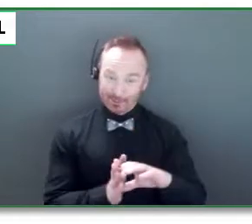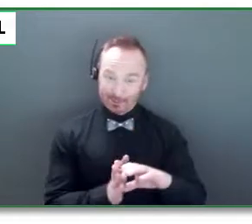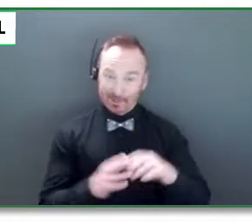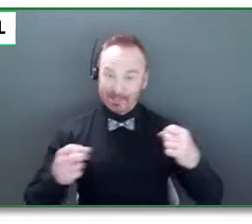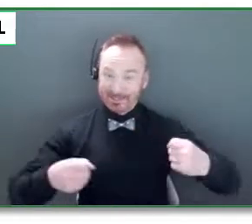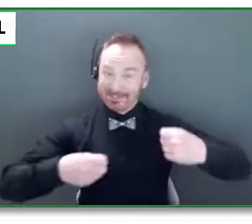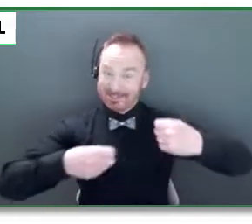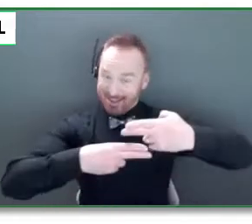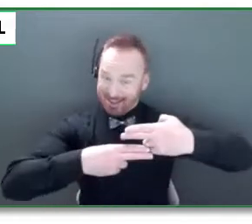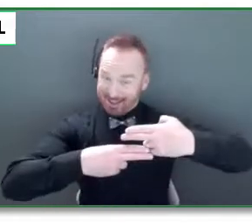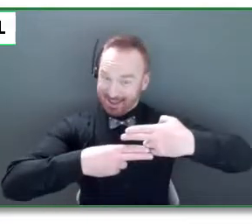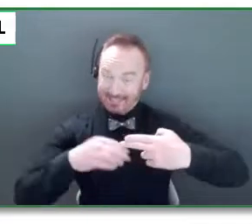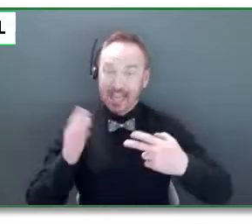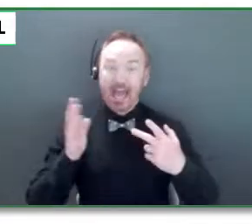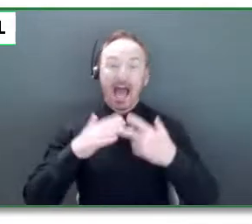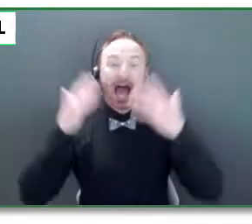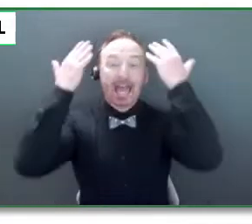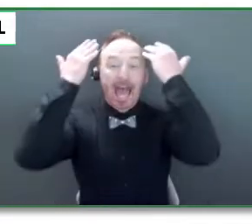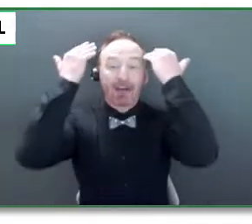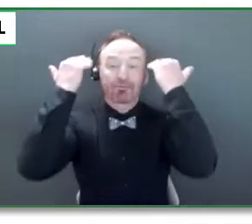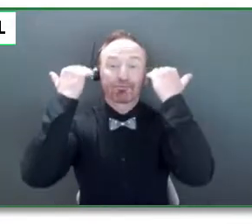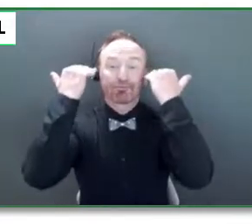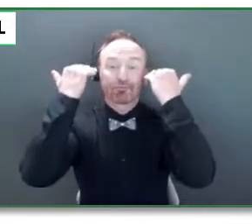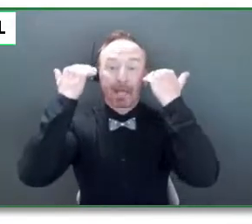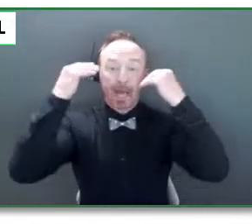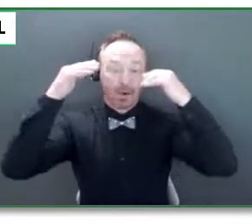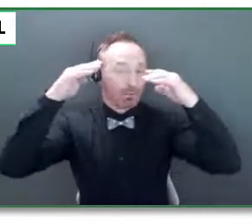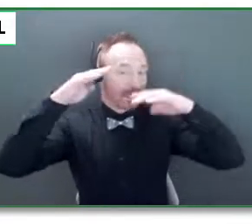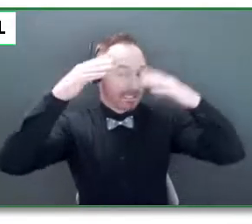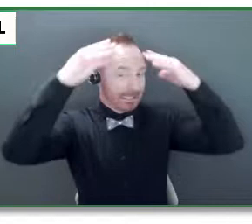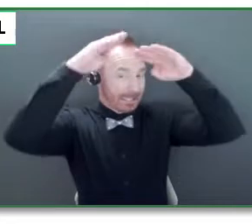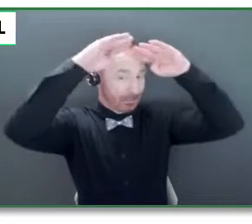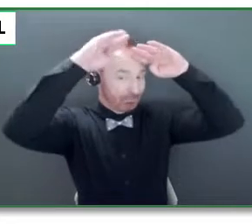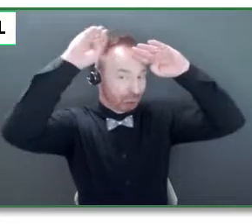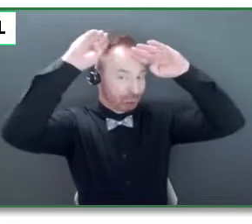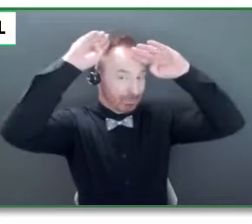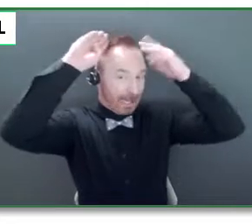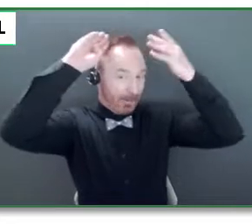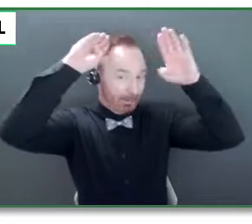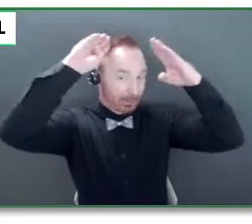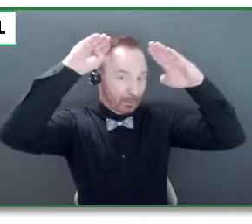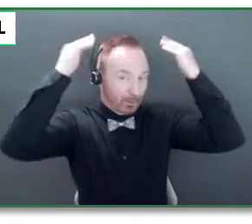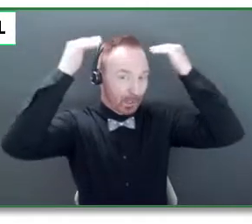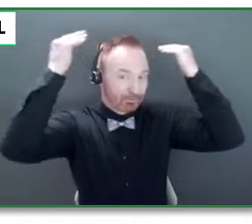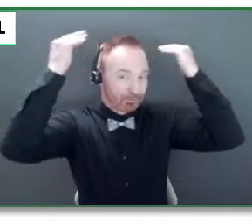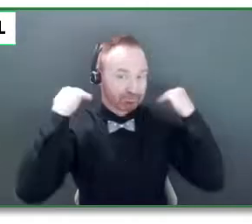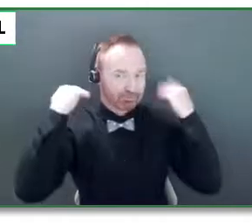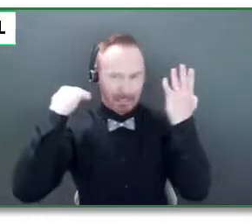with the long part being dark blue. Since then I have changed and now my hair is